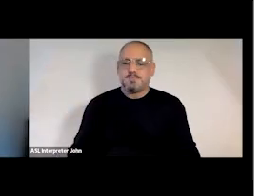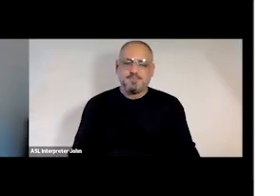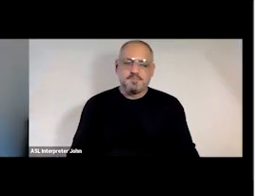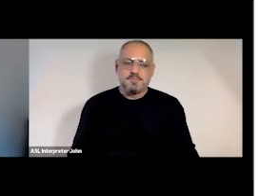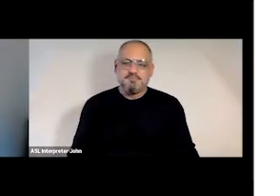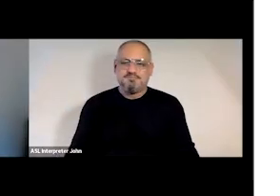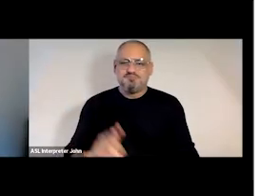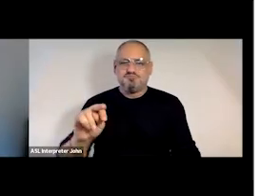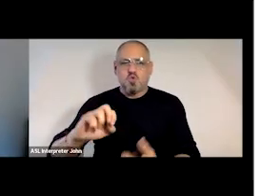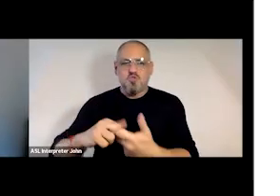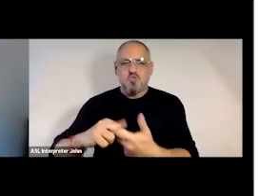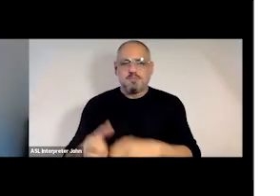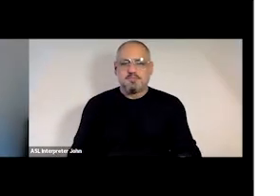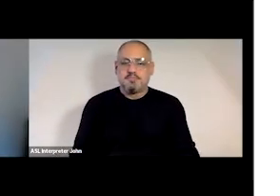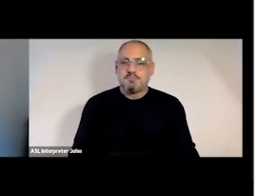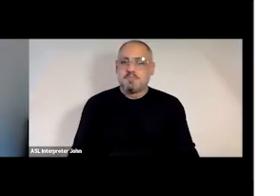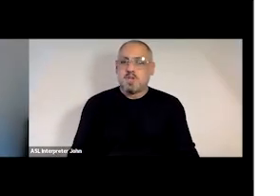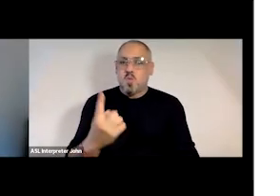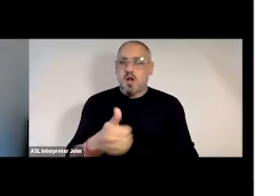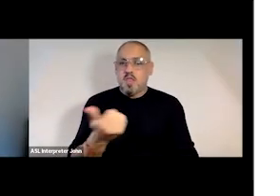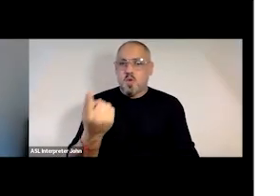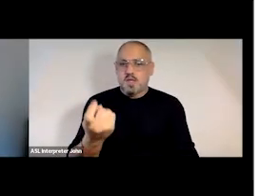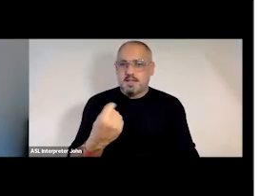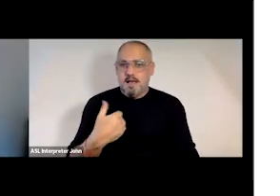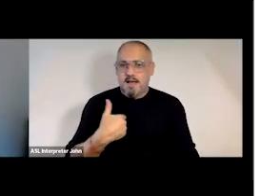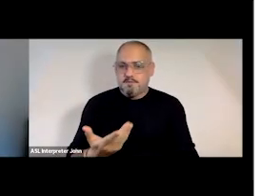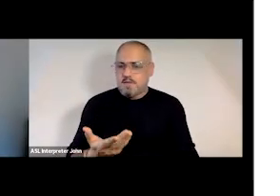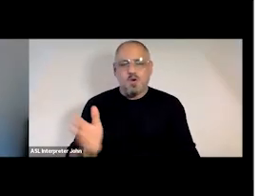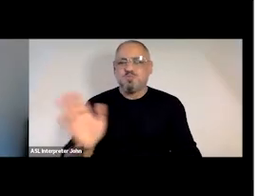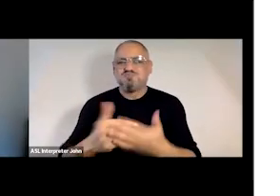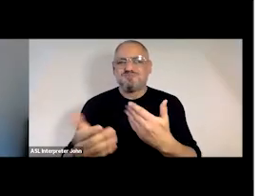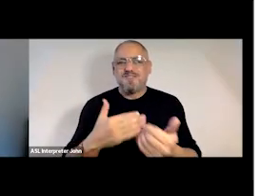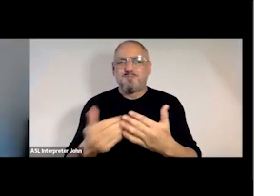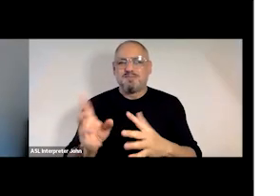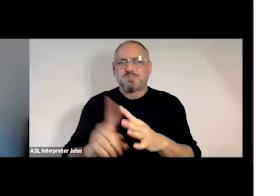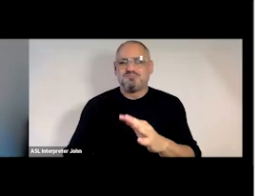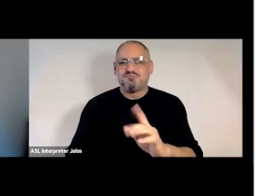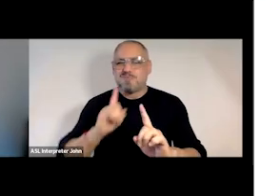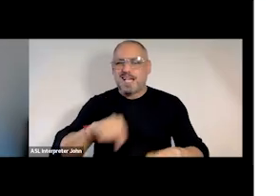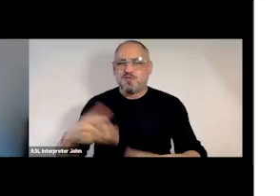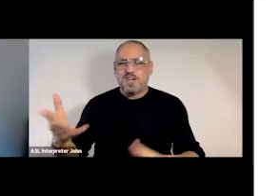[Amanda] No problem. Did we have one other question? Oh, nevermind. It got answered. All right.